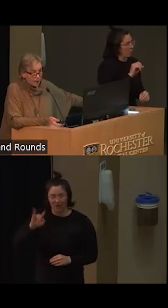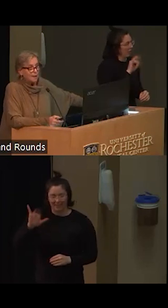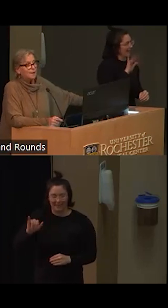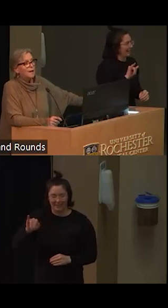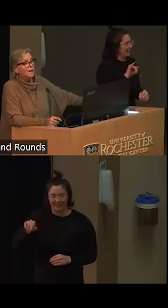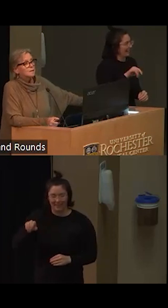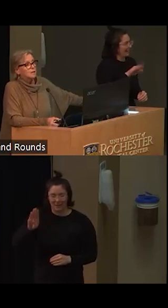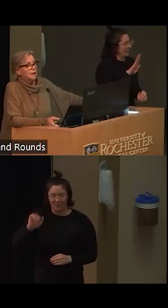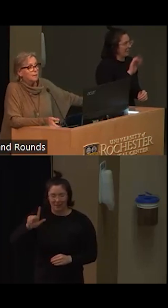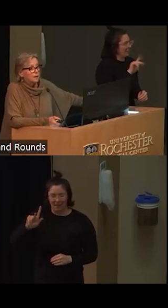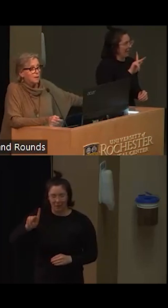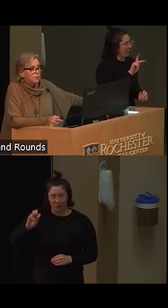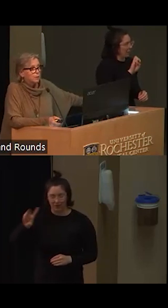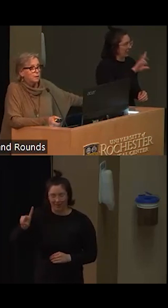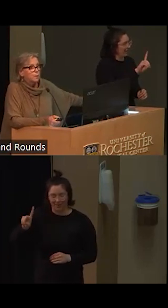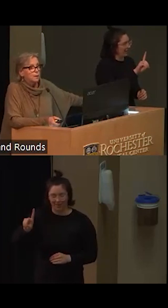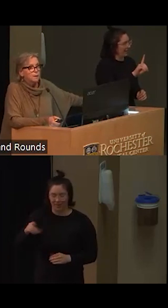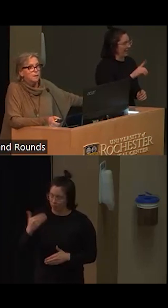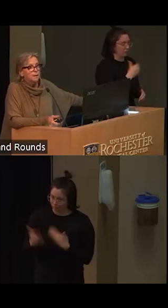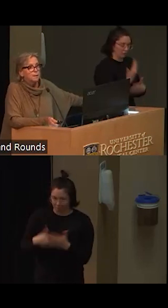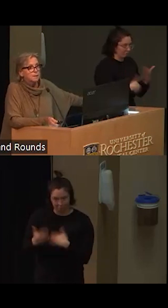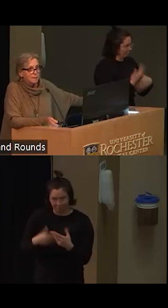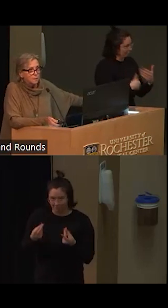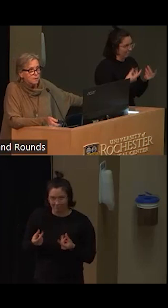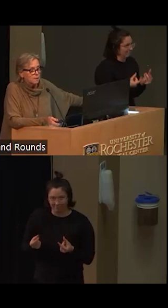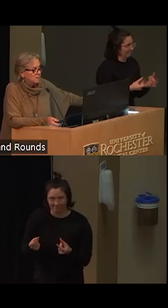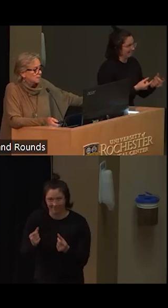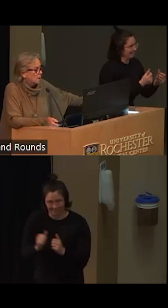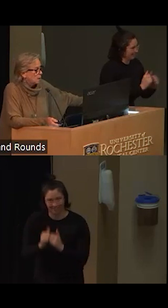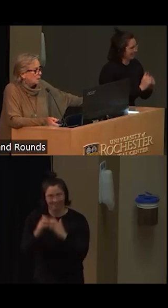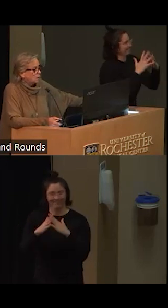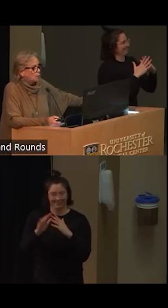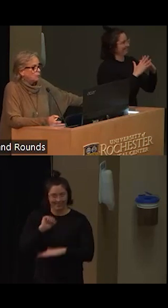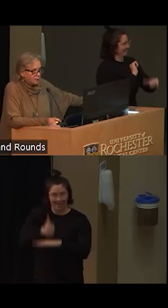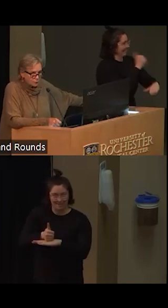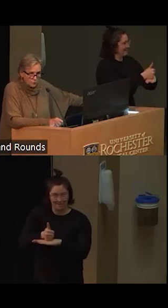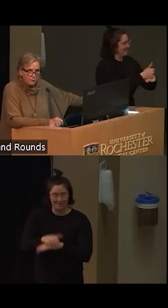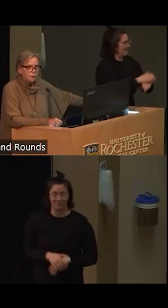and hence Heather and I moved very quickly in establishing this so literature review